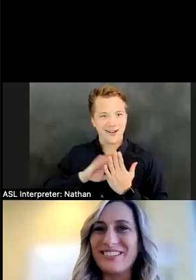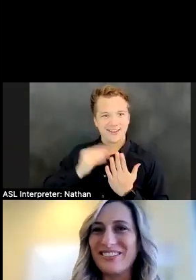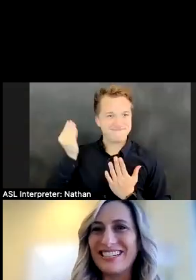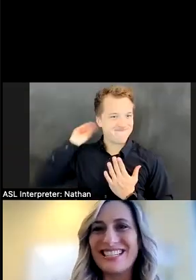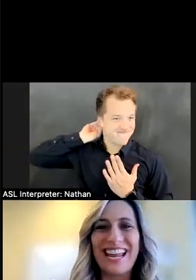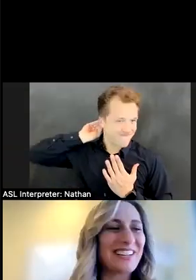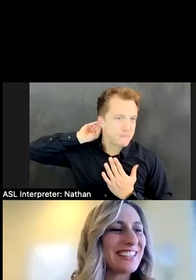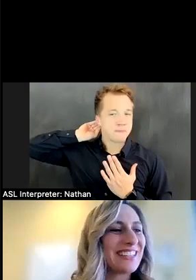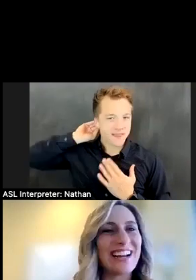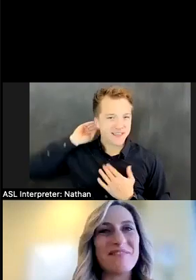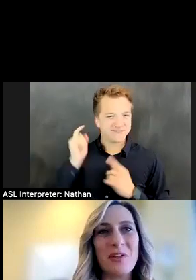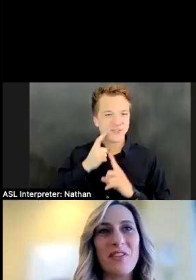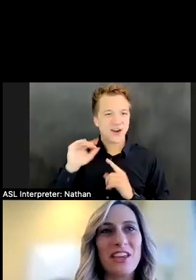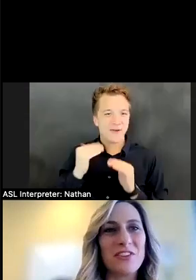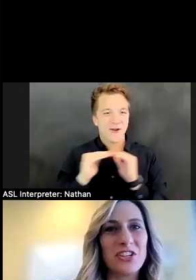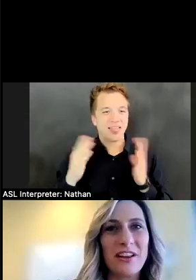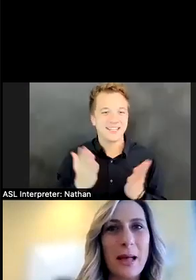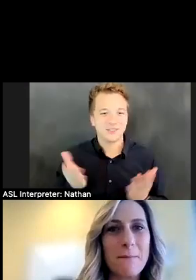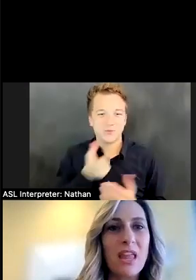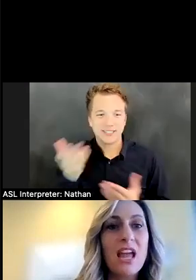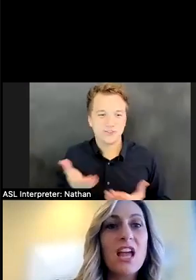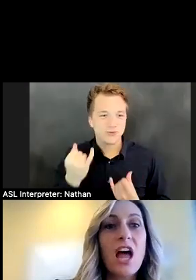who are here today. Great. Well, thank you for sharing that.